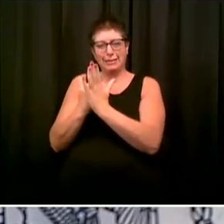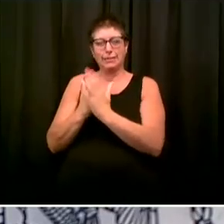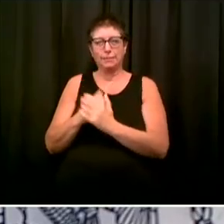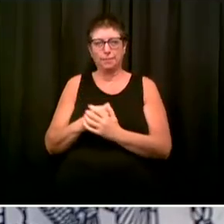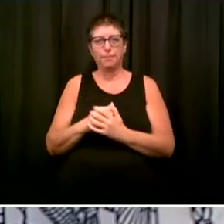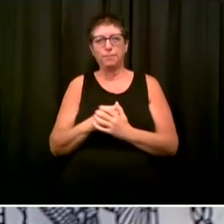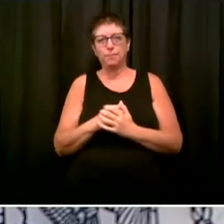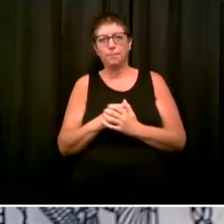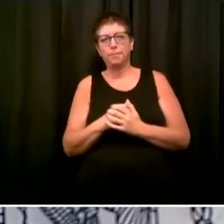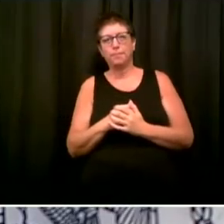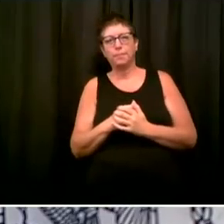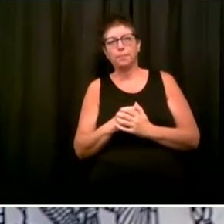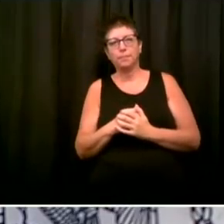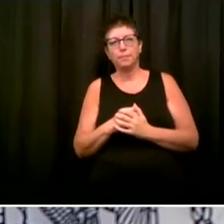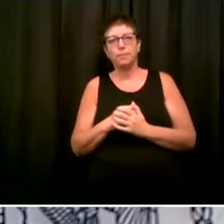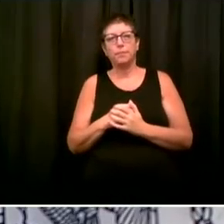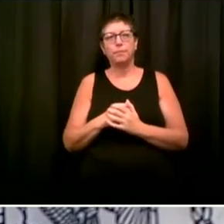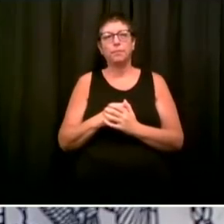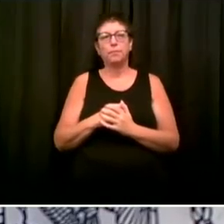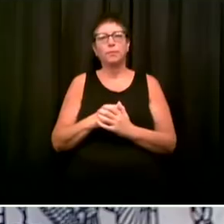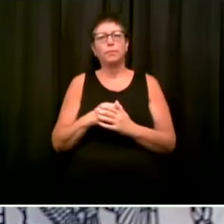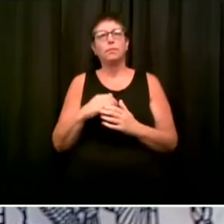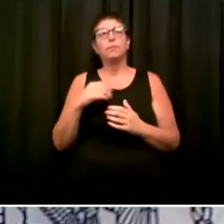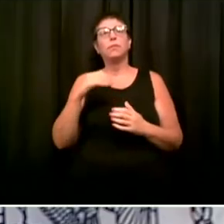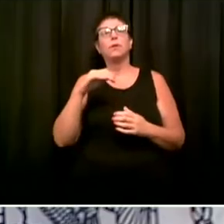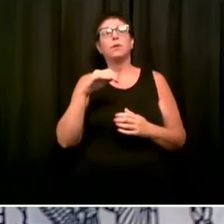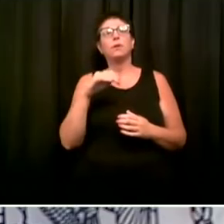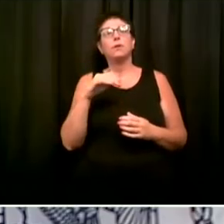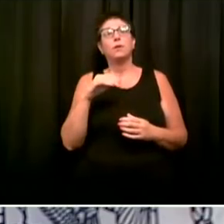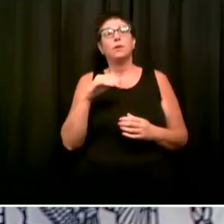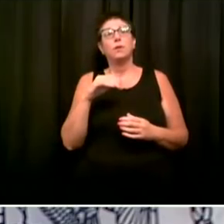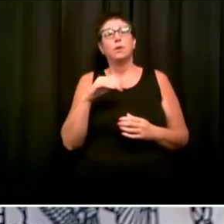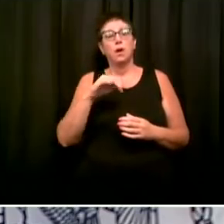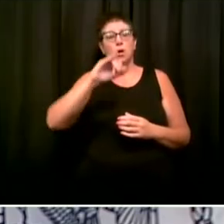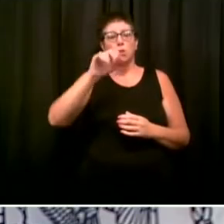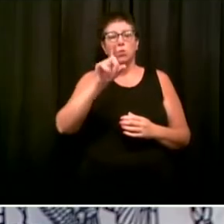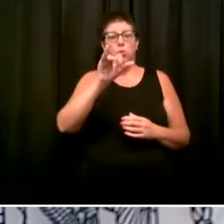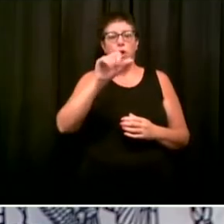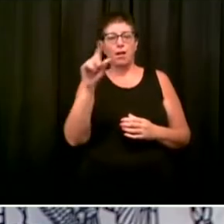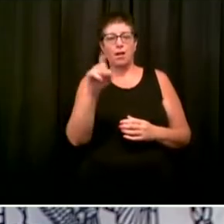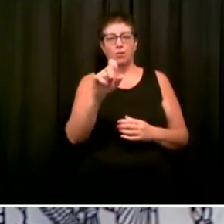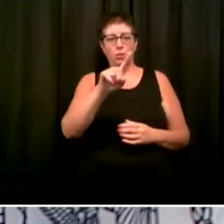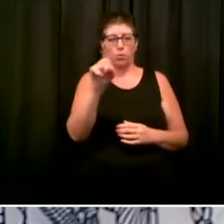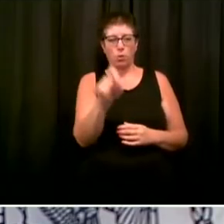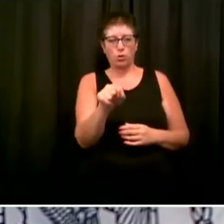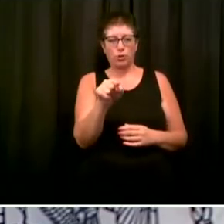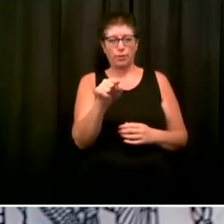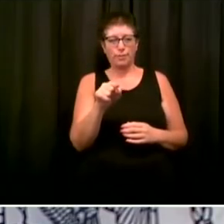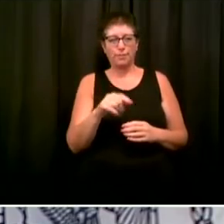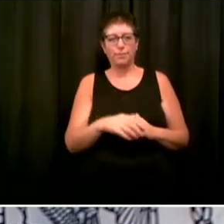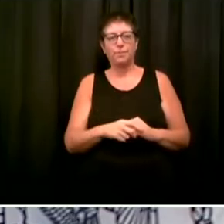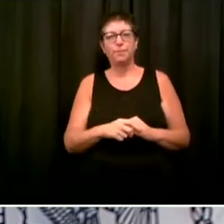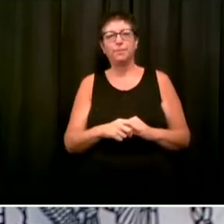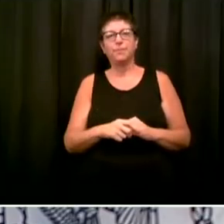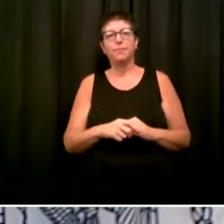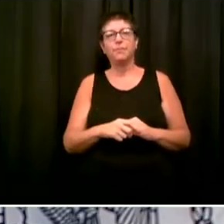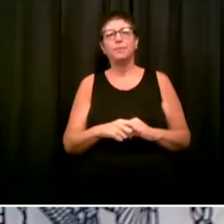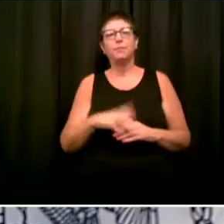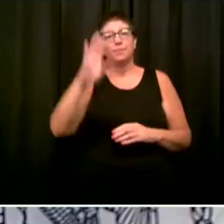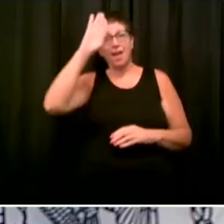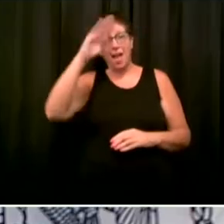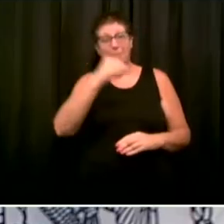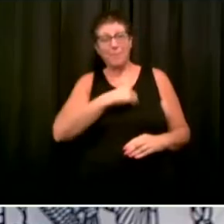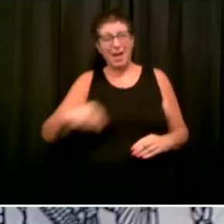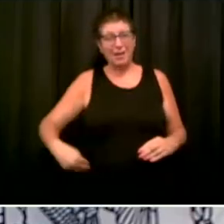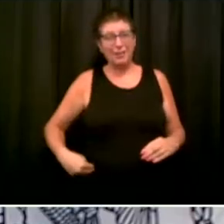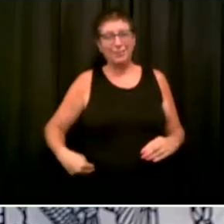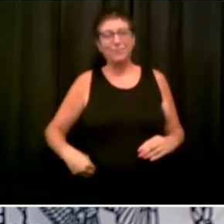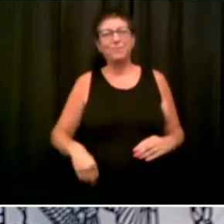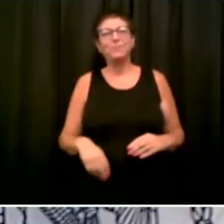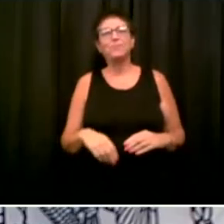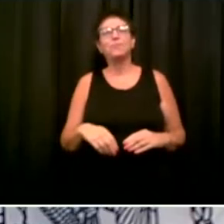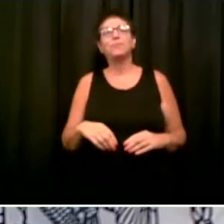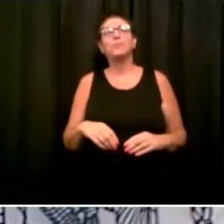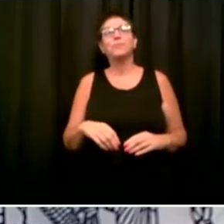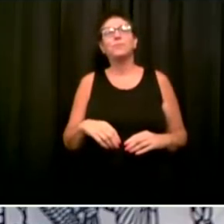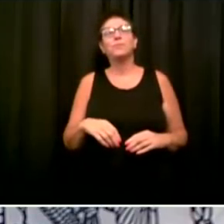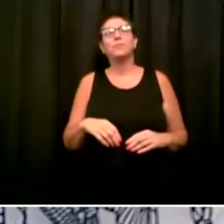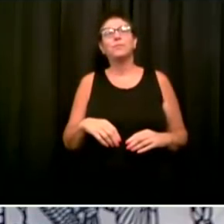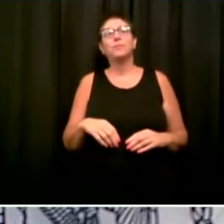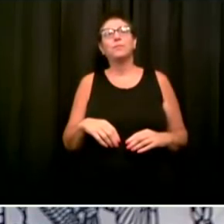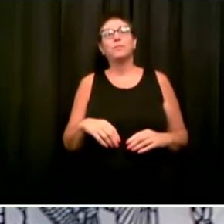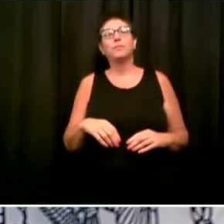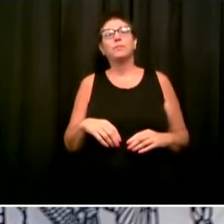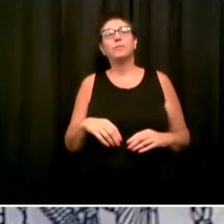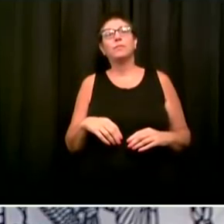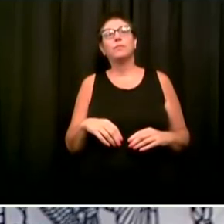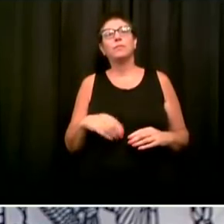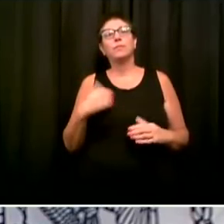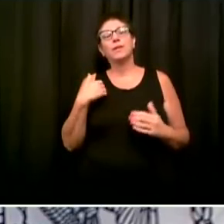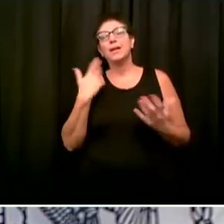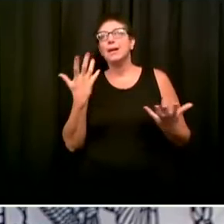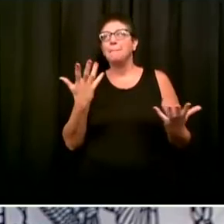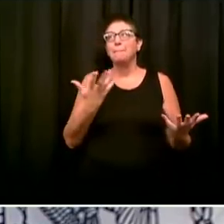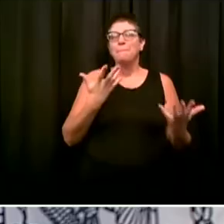IN YOUR NOTES SO IT IS ON THAT